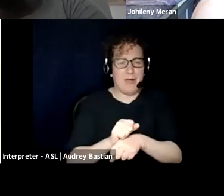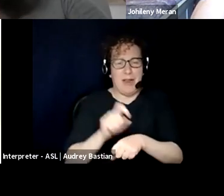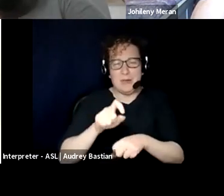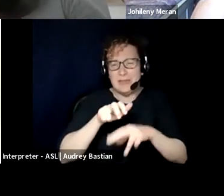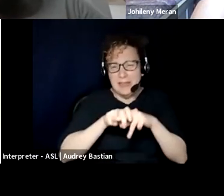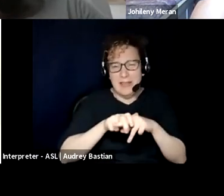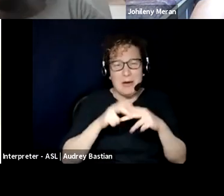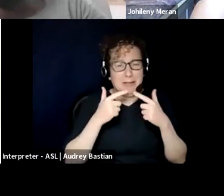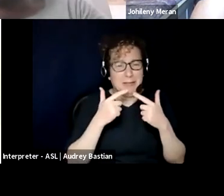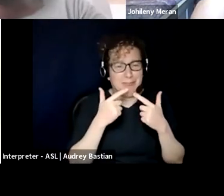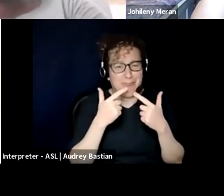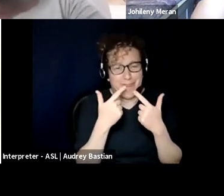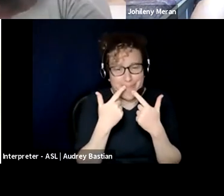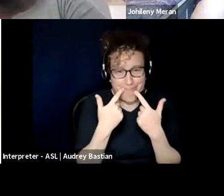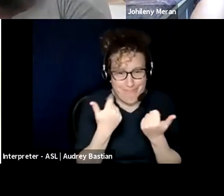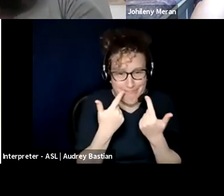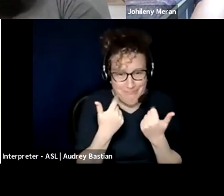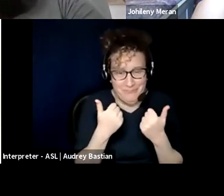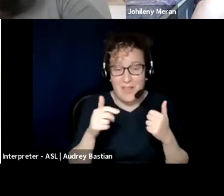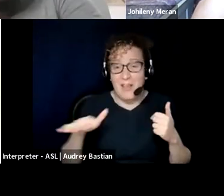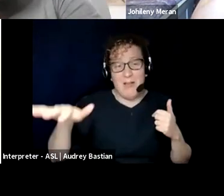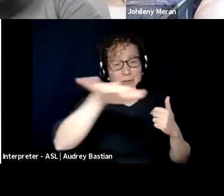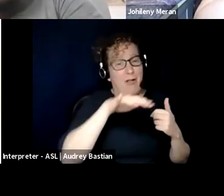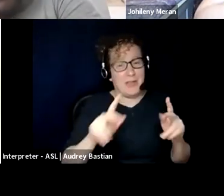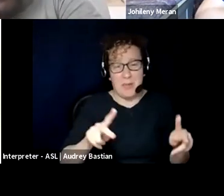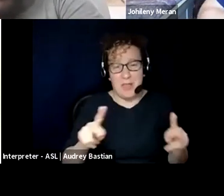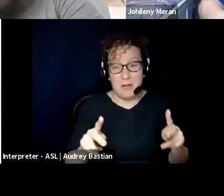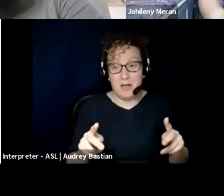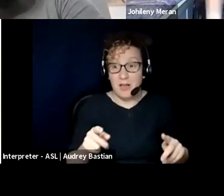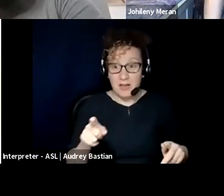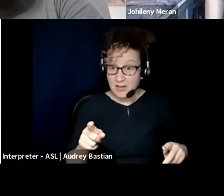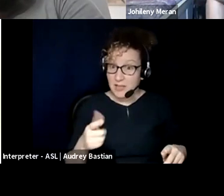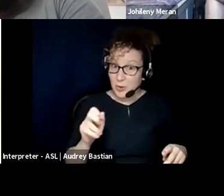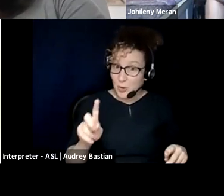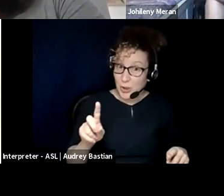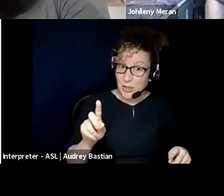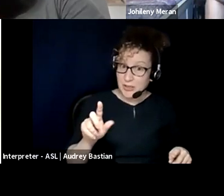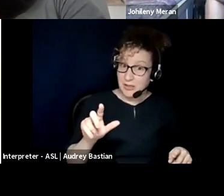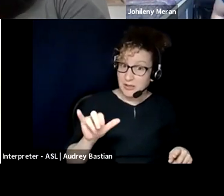in front of all of these people. And she was like it is good yes? And I was just like yes,